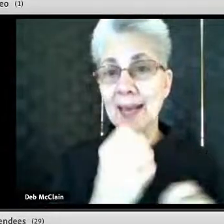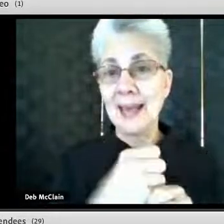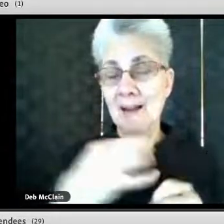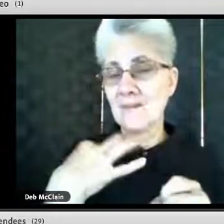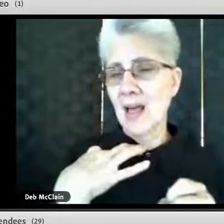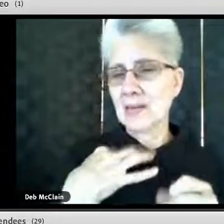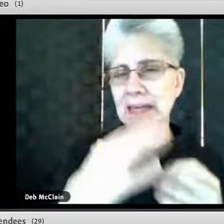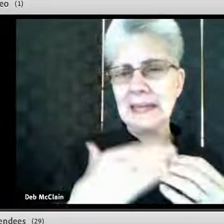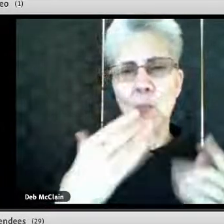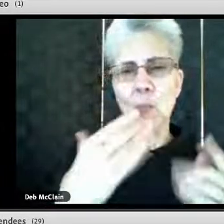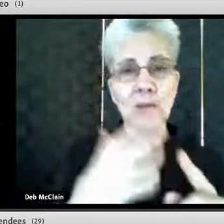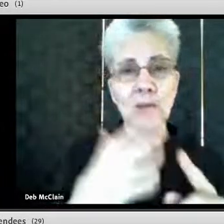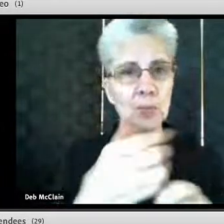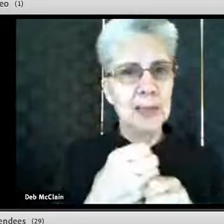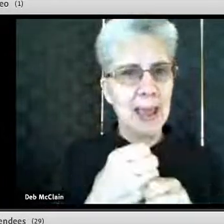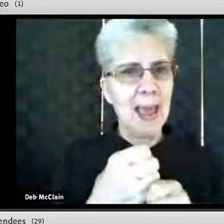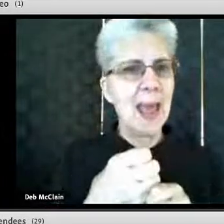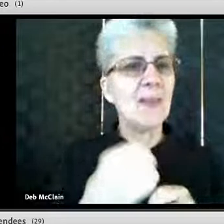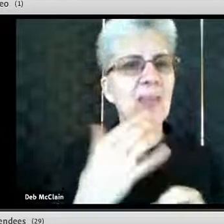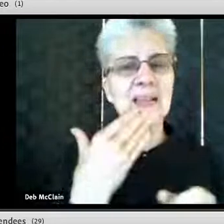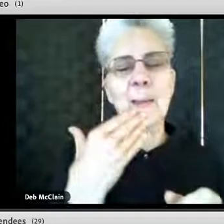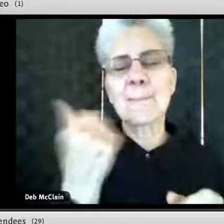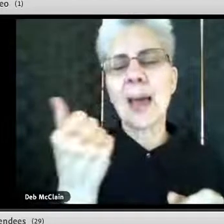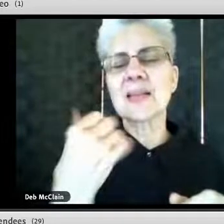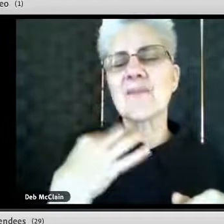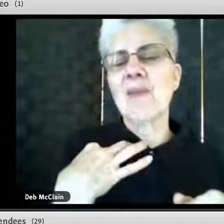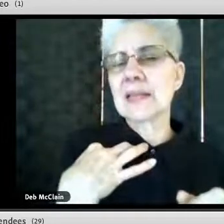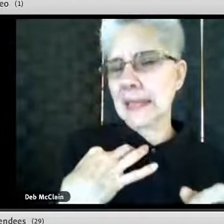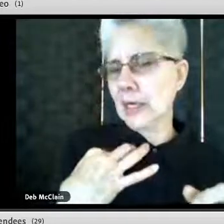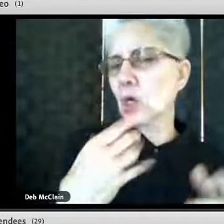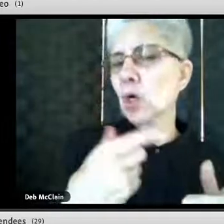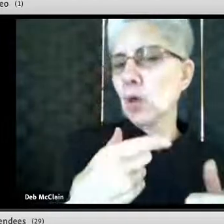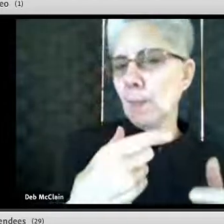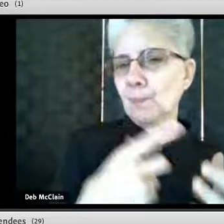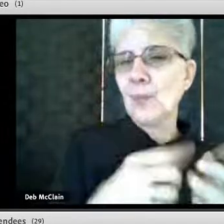Easiest way to... that is the most effective volunteering promotion